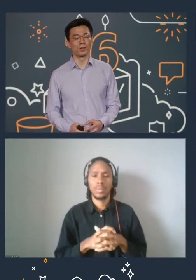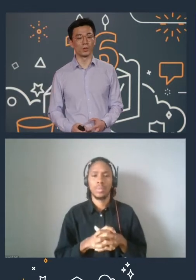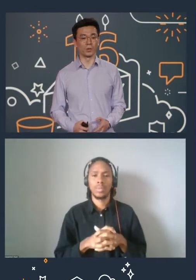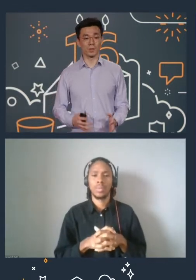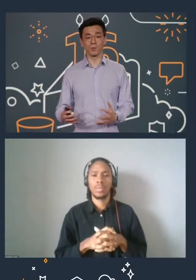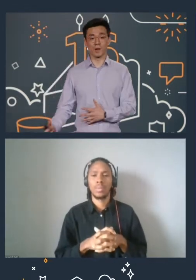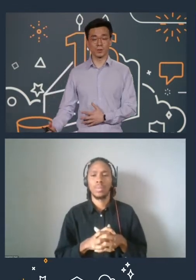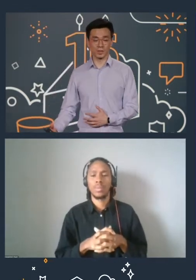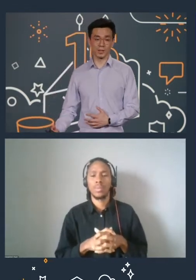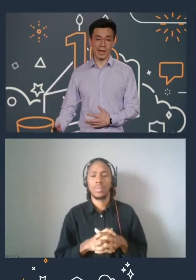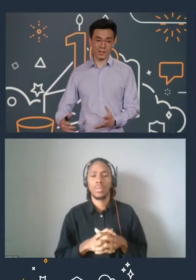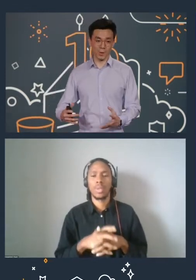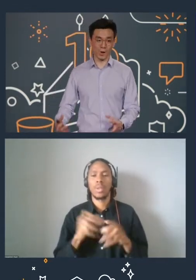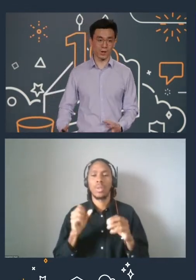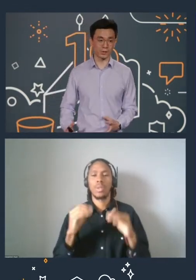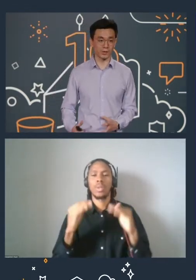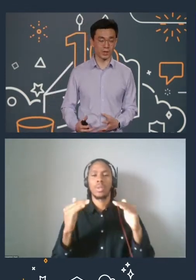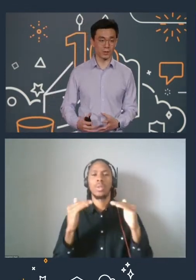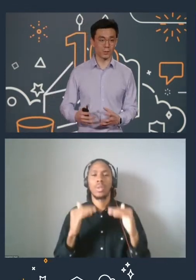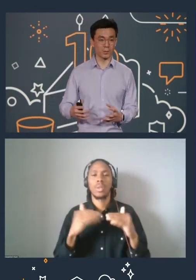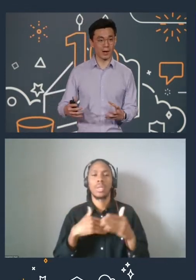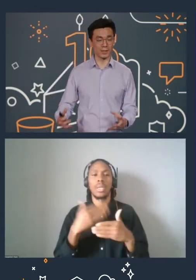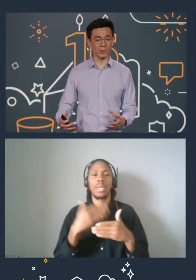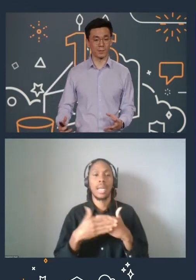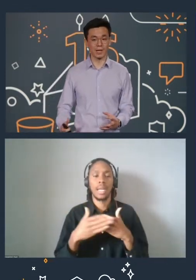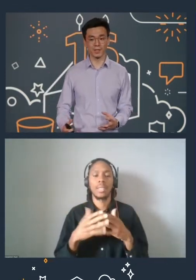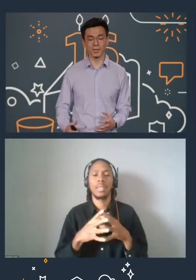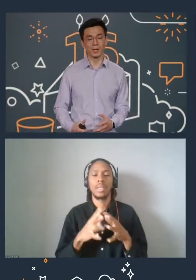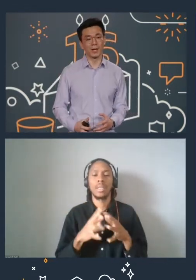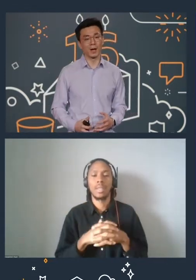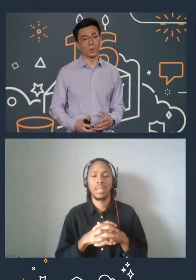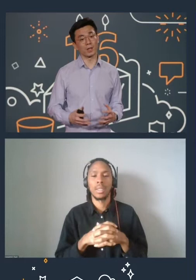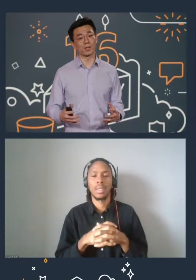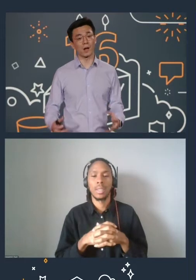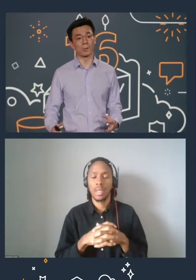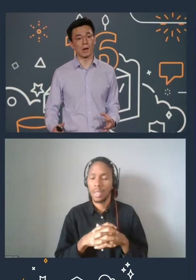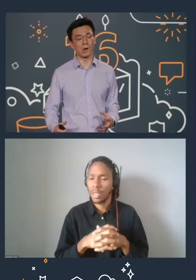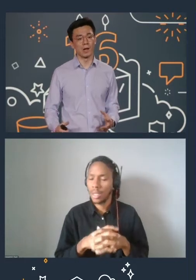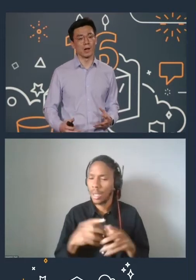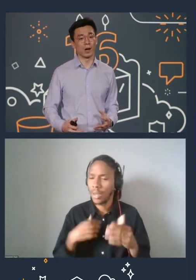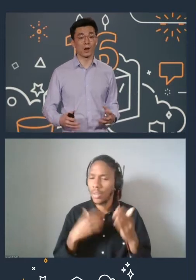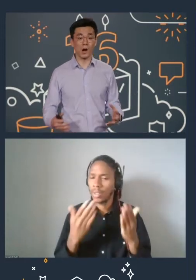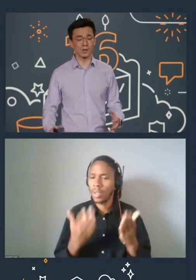So let's move on to the next part of the practical recommendations. We're gonna talk about costs.